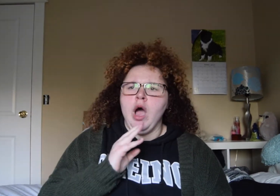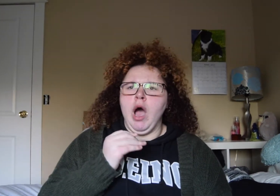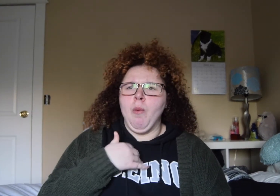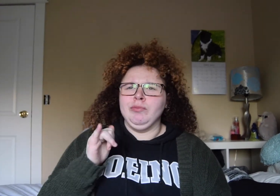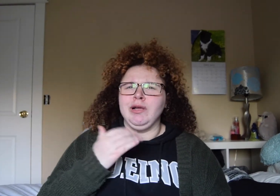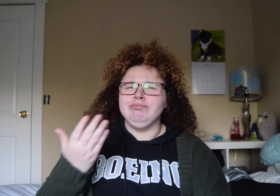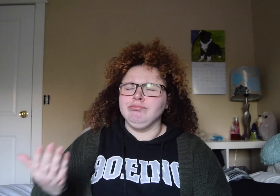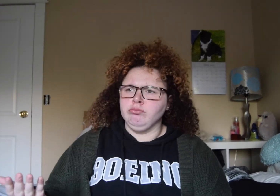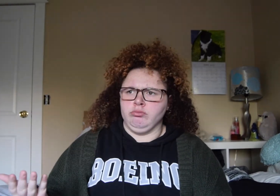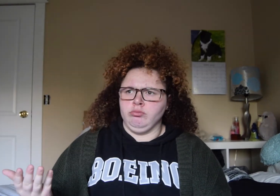And I was like..